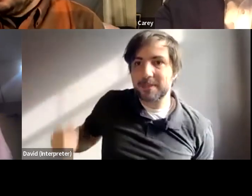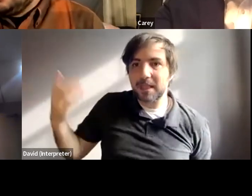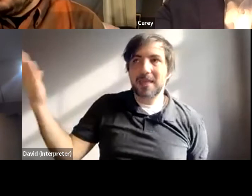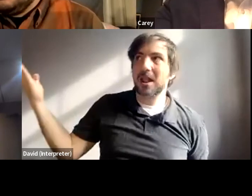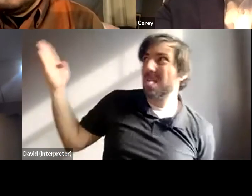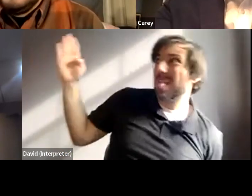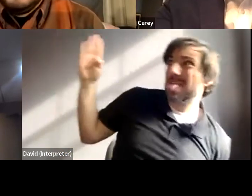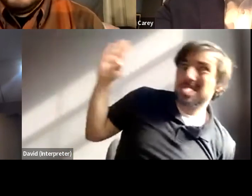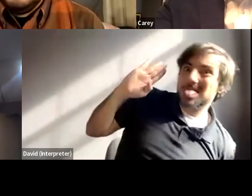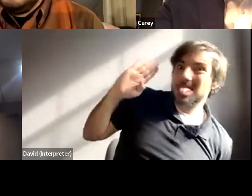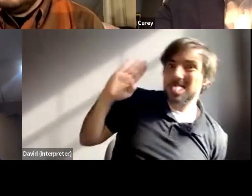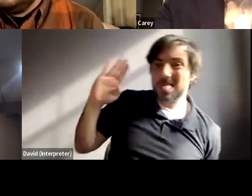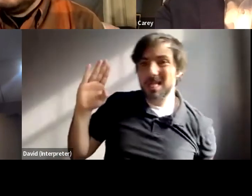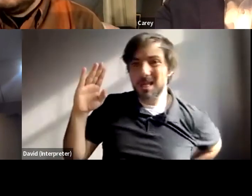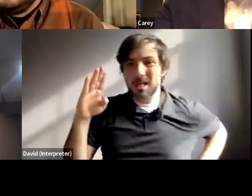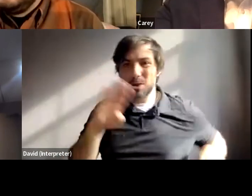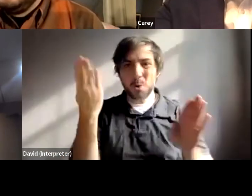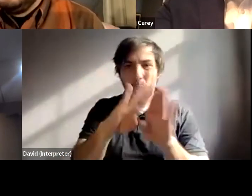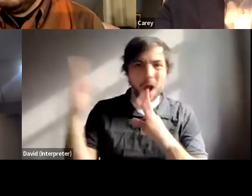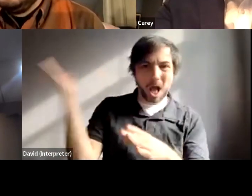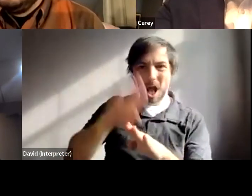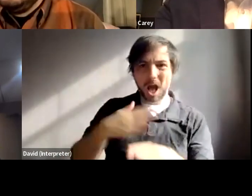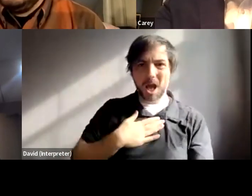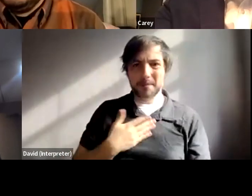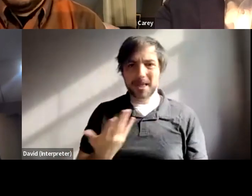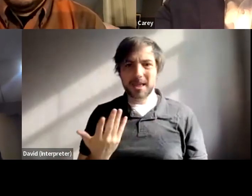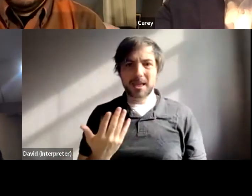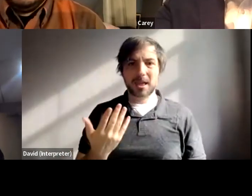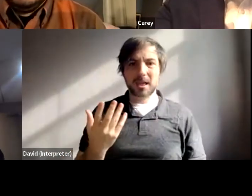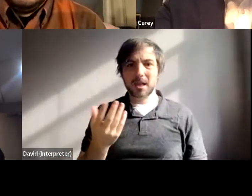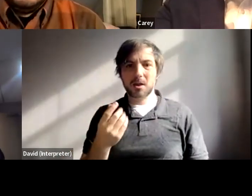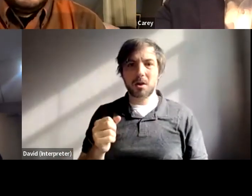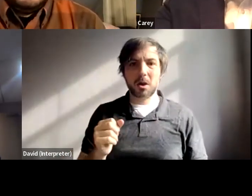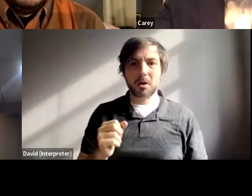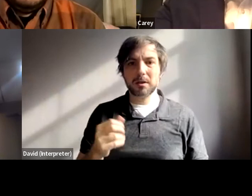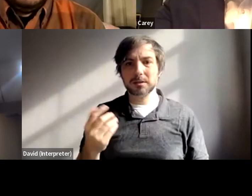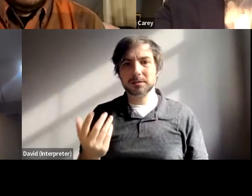by the door, a person in a walker may scoot that up with them. You have to